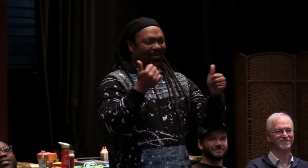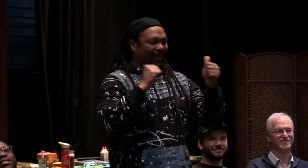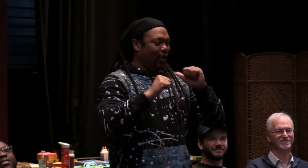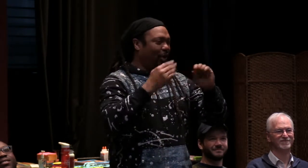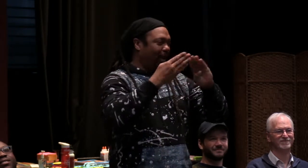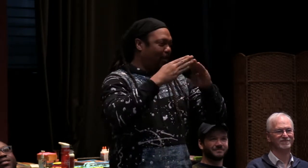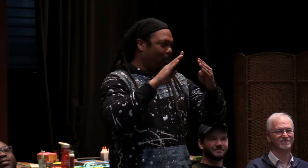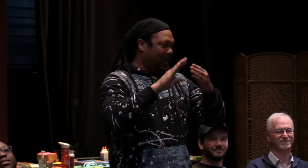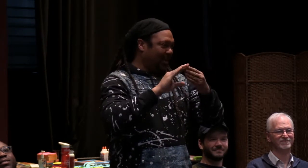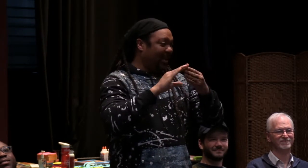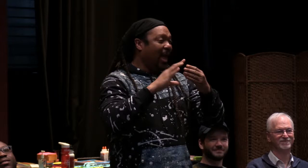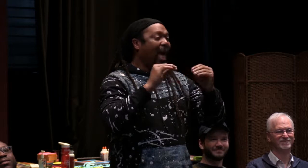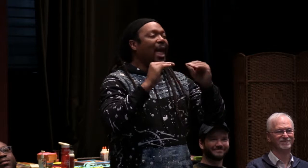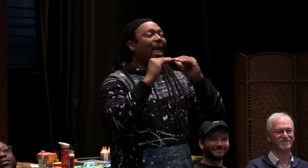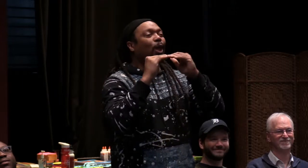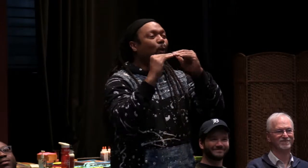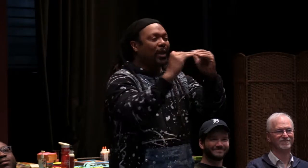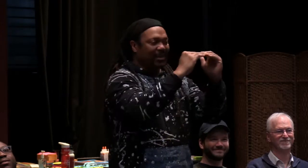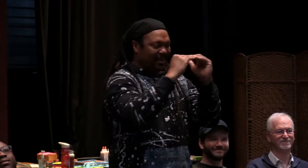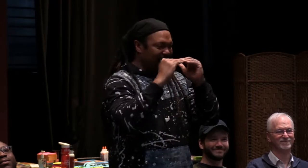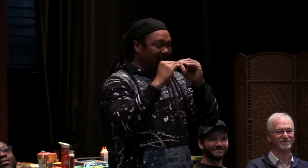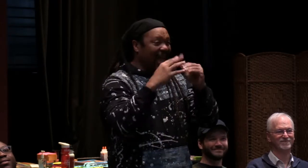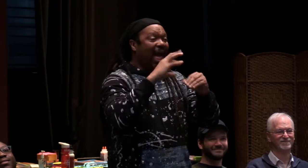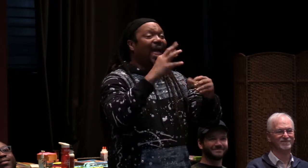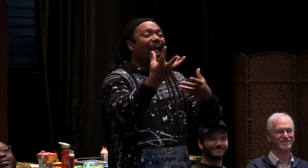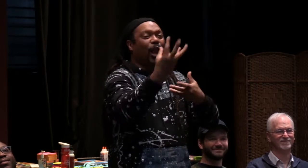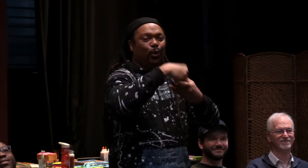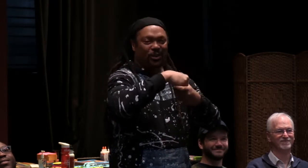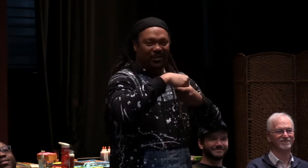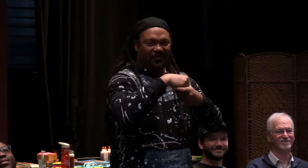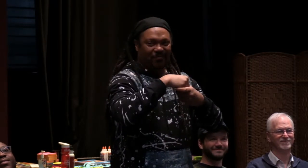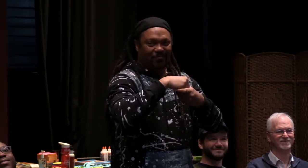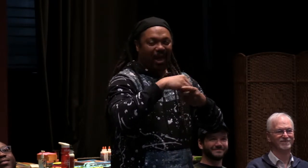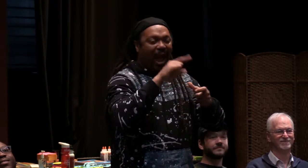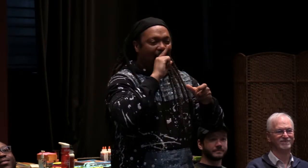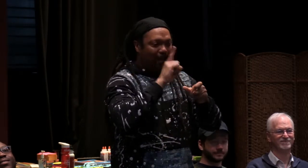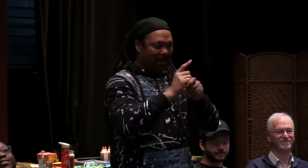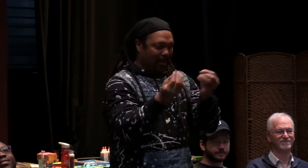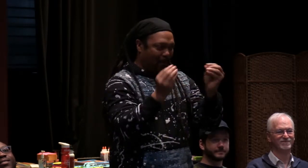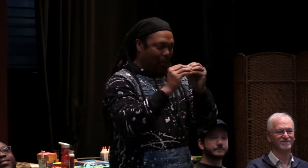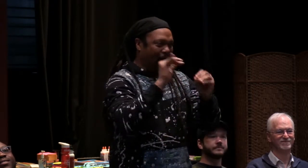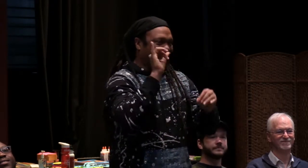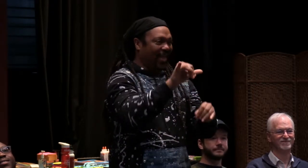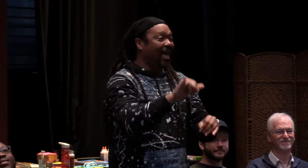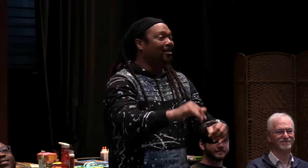to continue to endorse and support diversity, equity, and inclusion